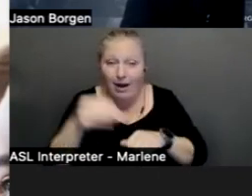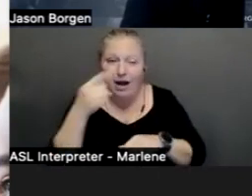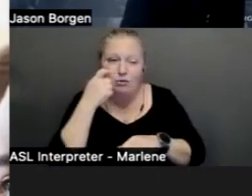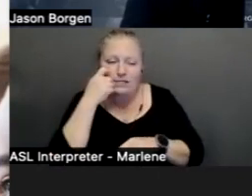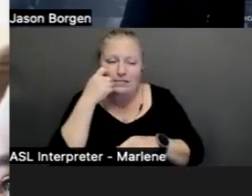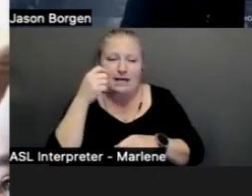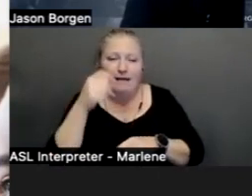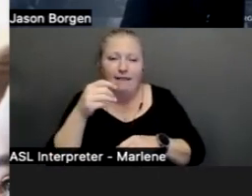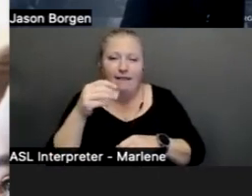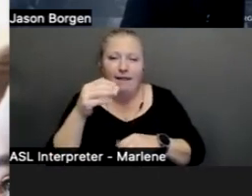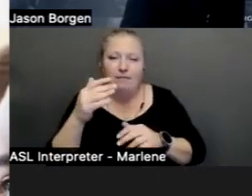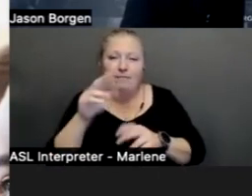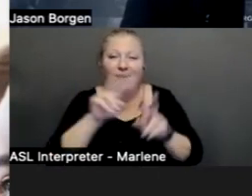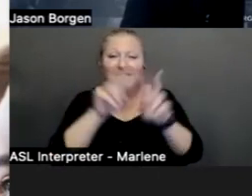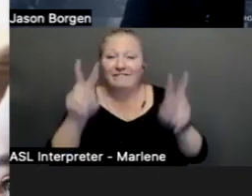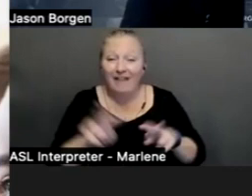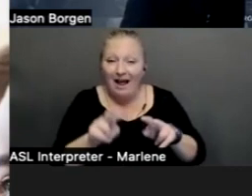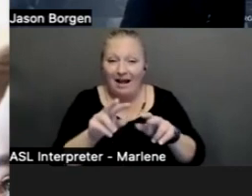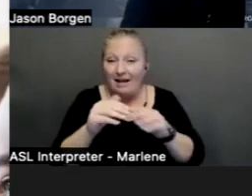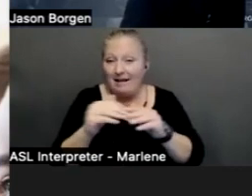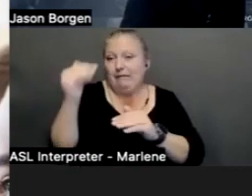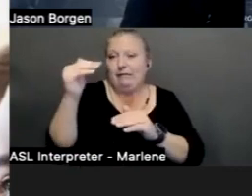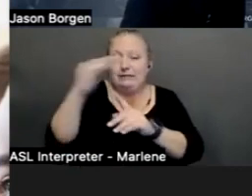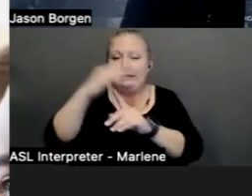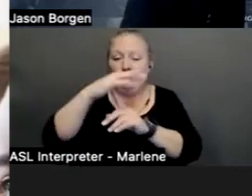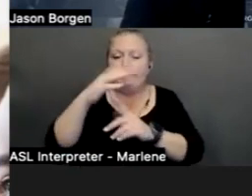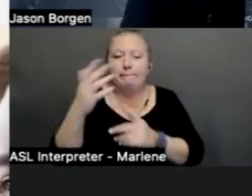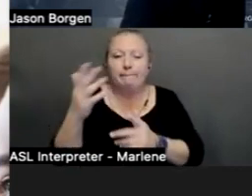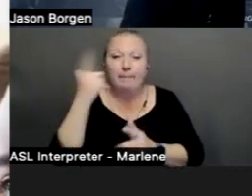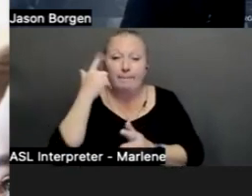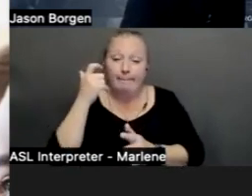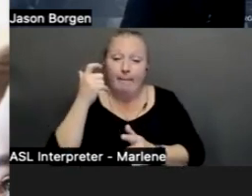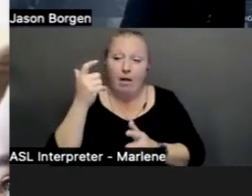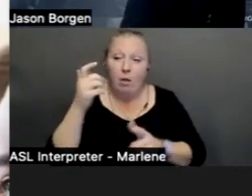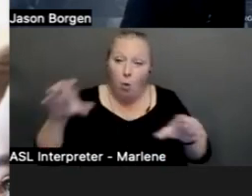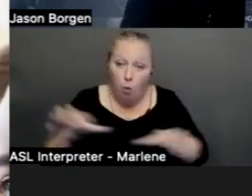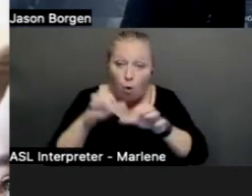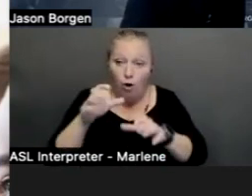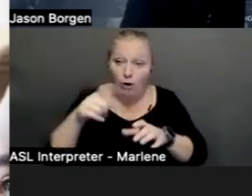the upper part of the valley. Because the work that's being done intentionally collaborating